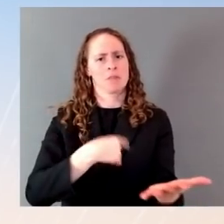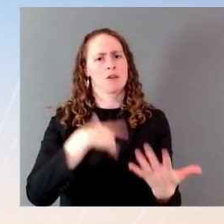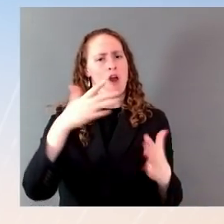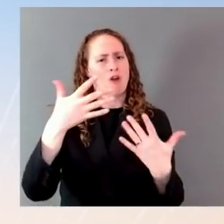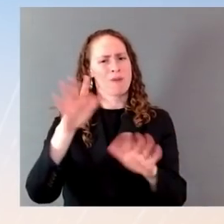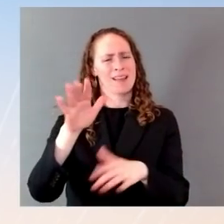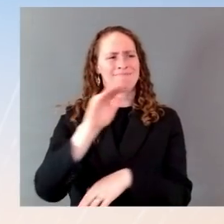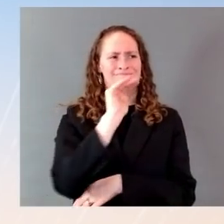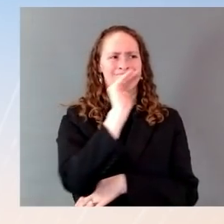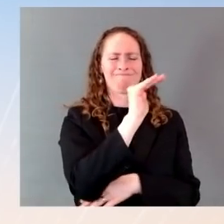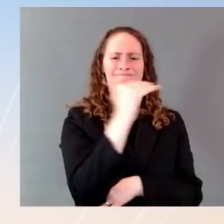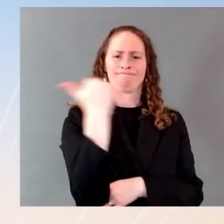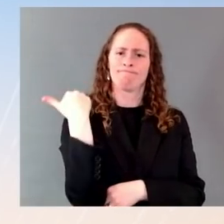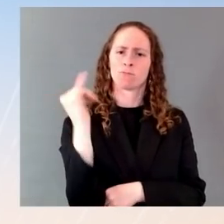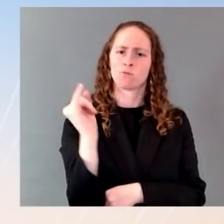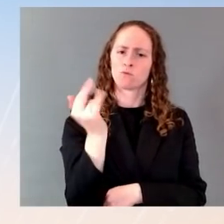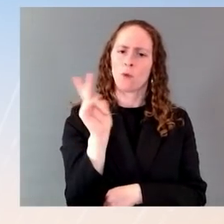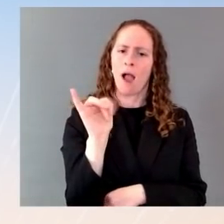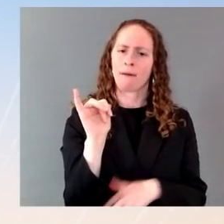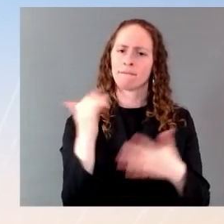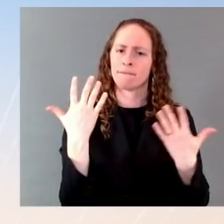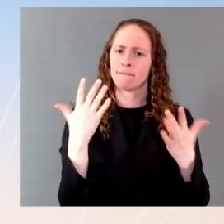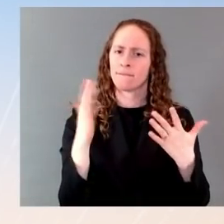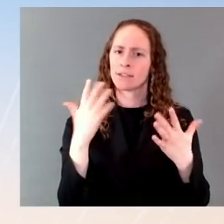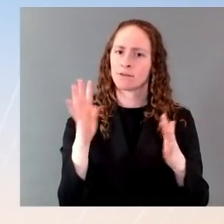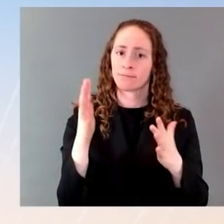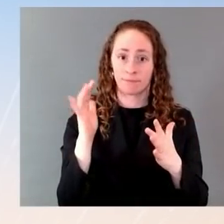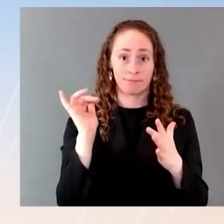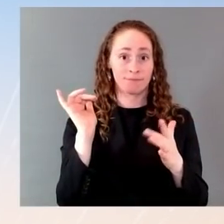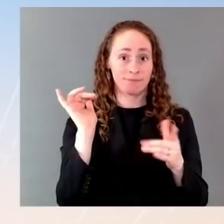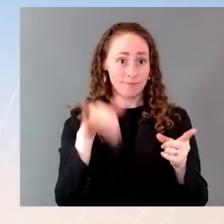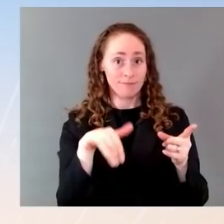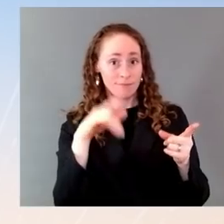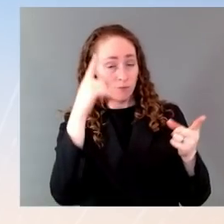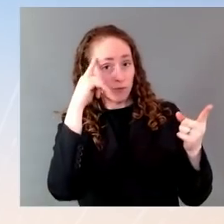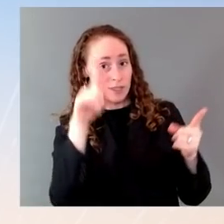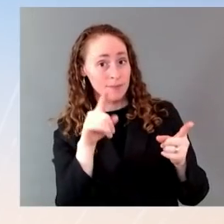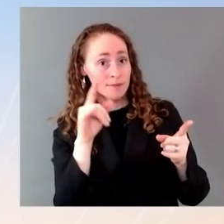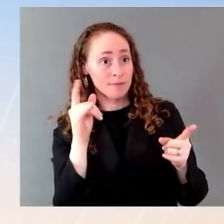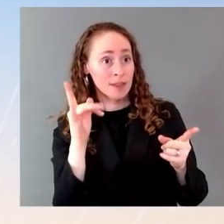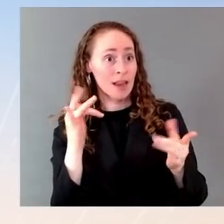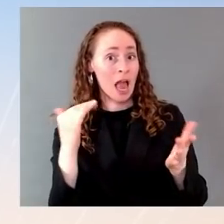I just think it's important to understand what would be a deterrent and what would not be. The Press: Real quick on crime and another topic.